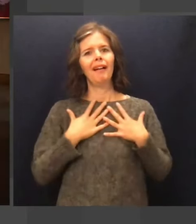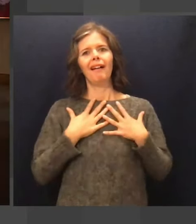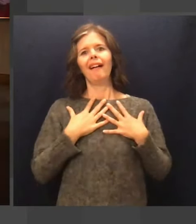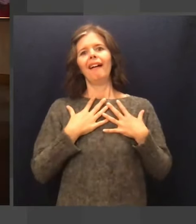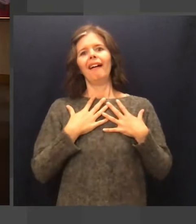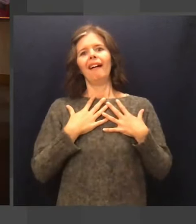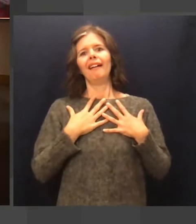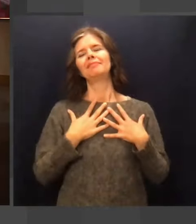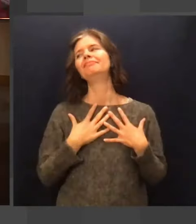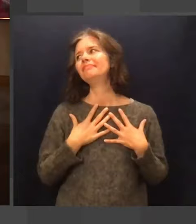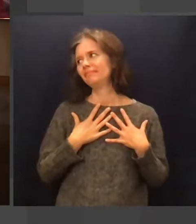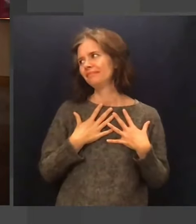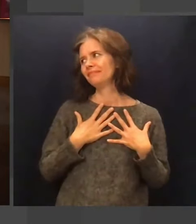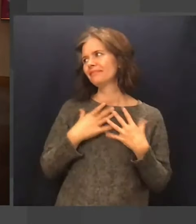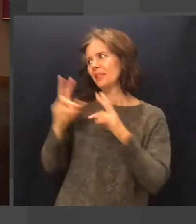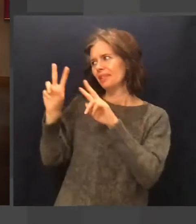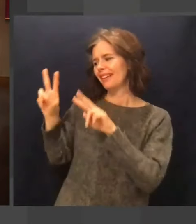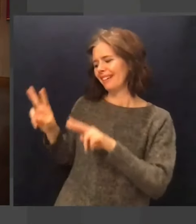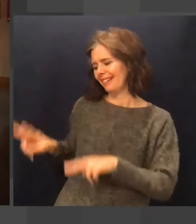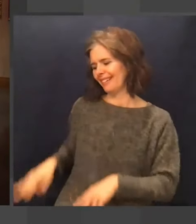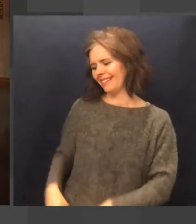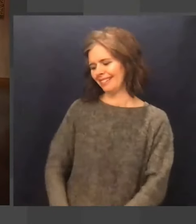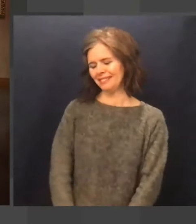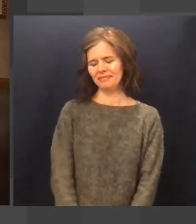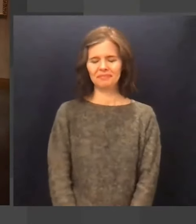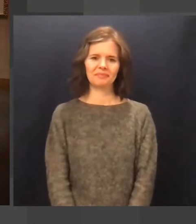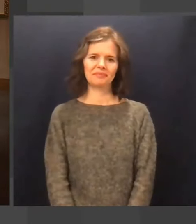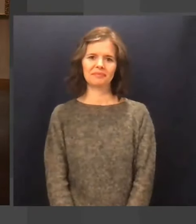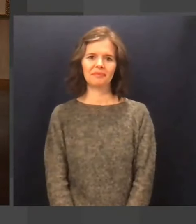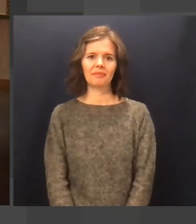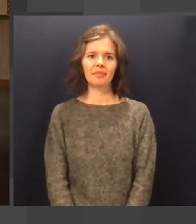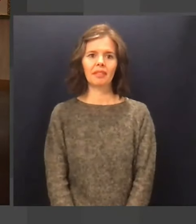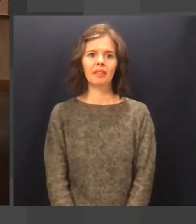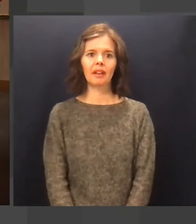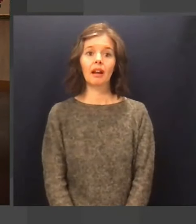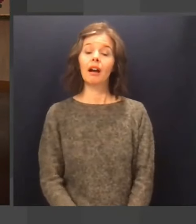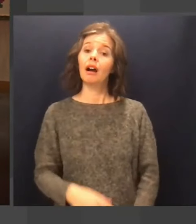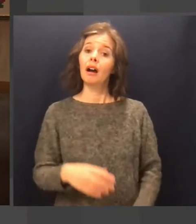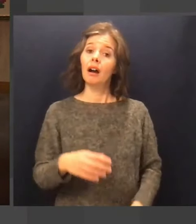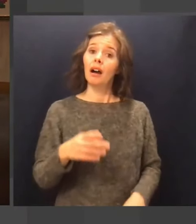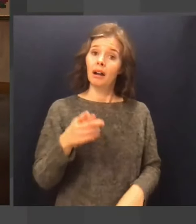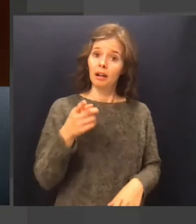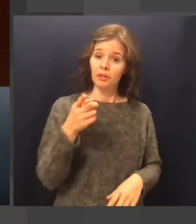IT'S AMAZING TO SEE ALL OF THE EXCITEMENT.